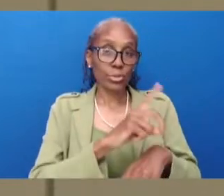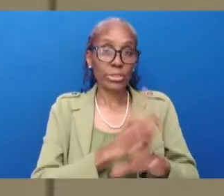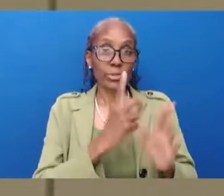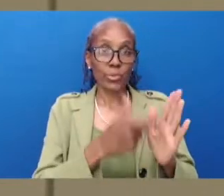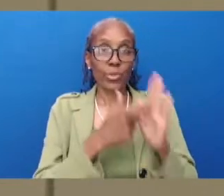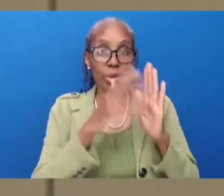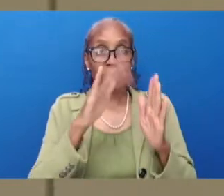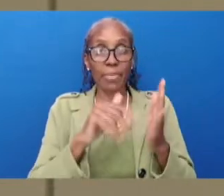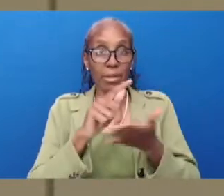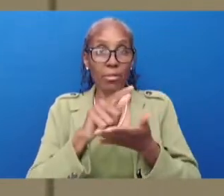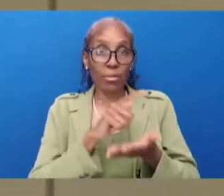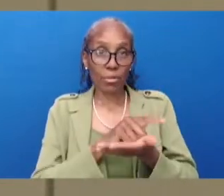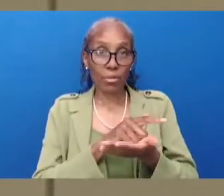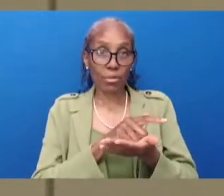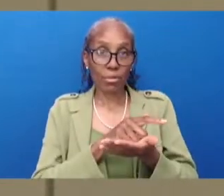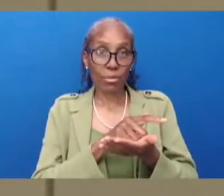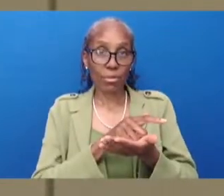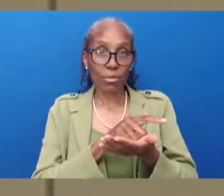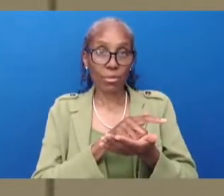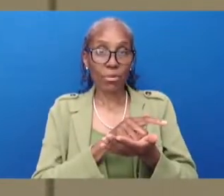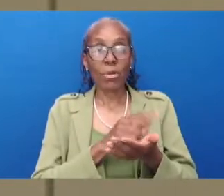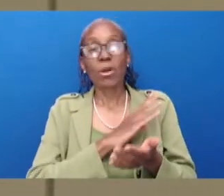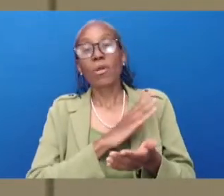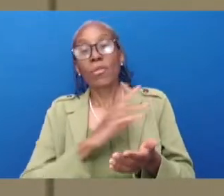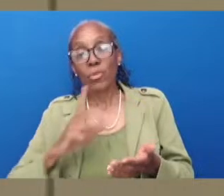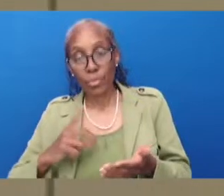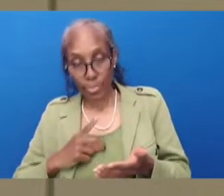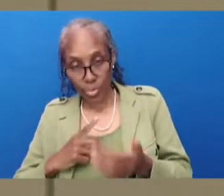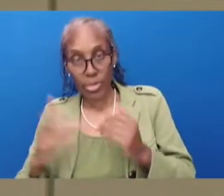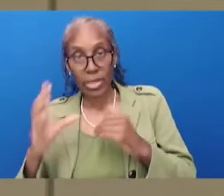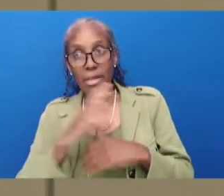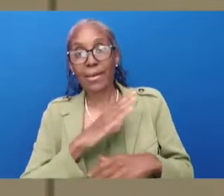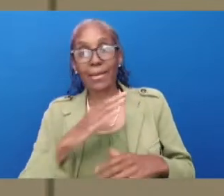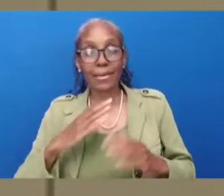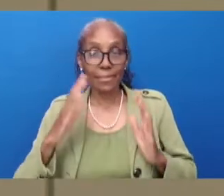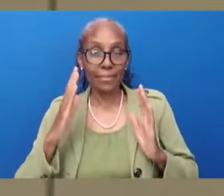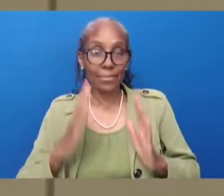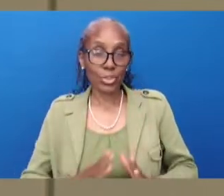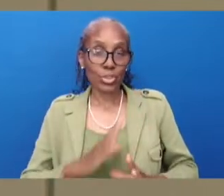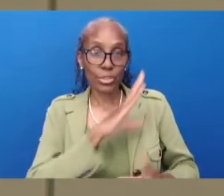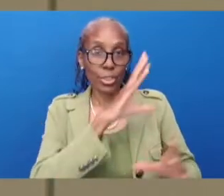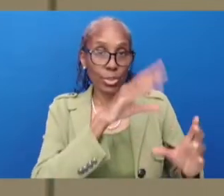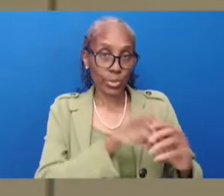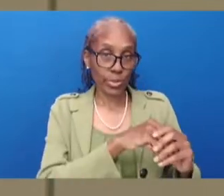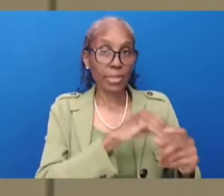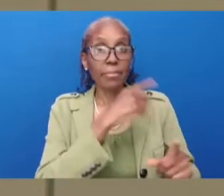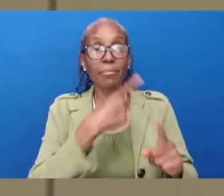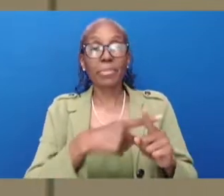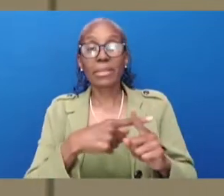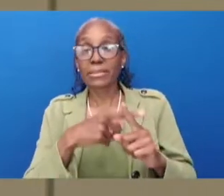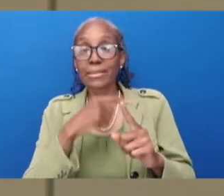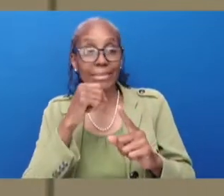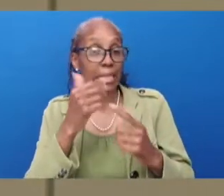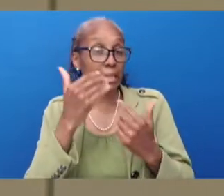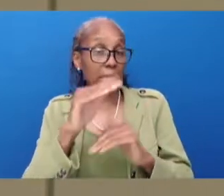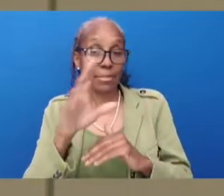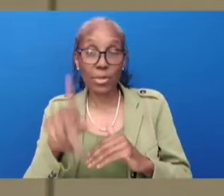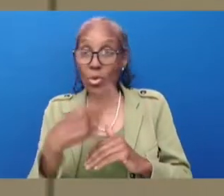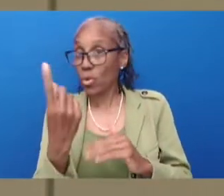TO PERFORM ANY DUTIES THAT MAY